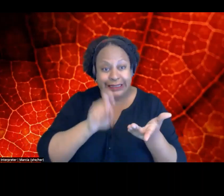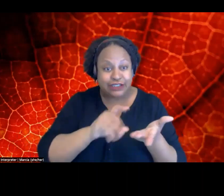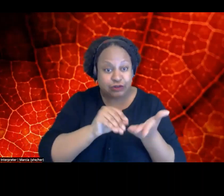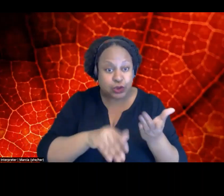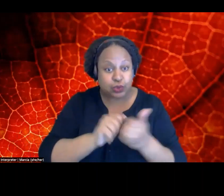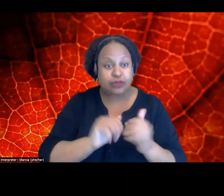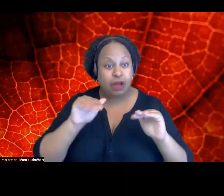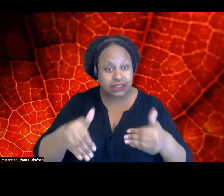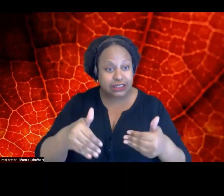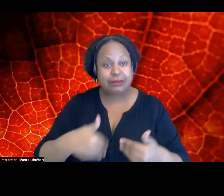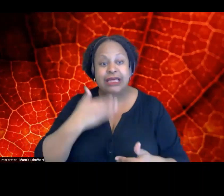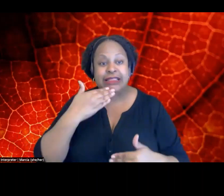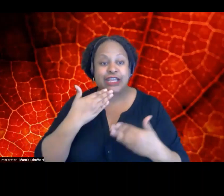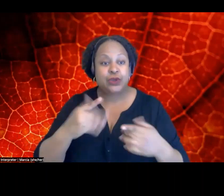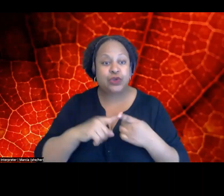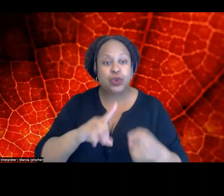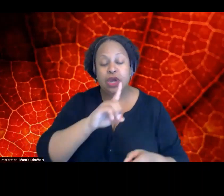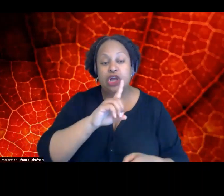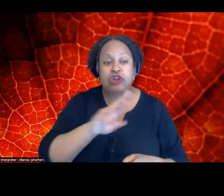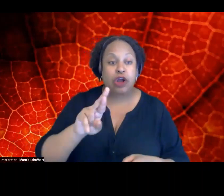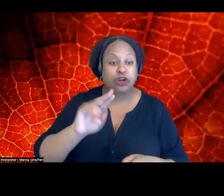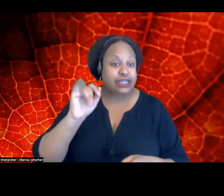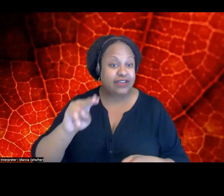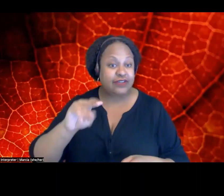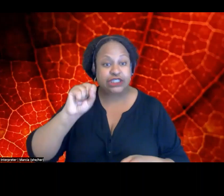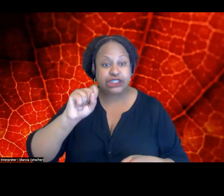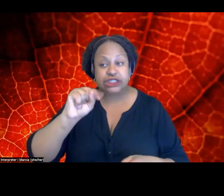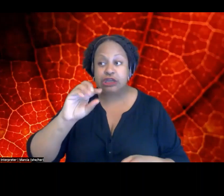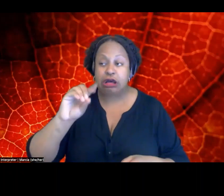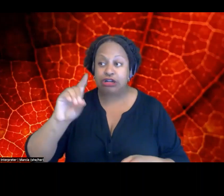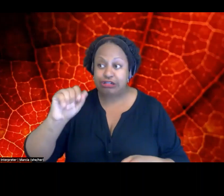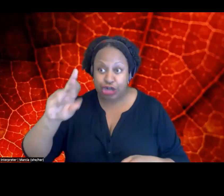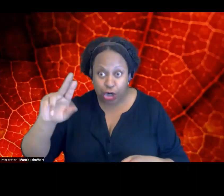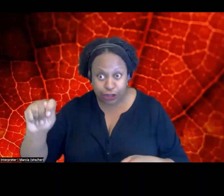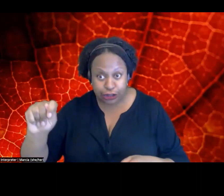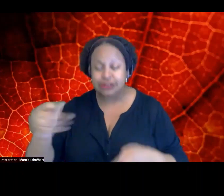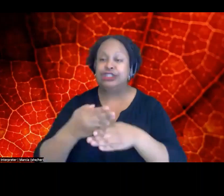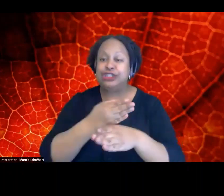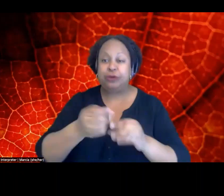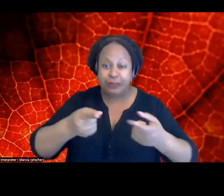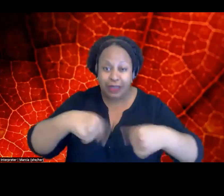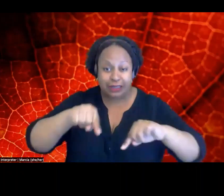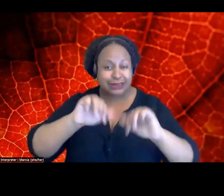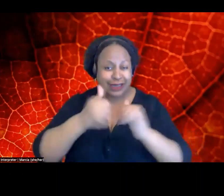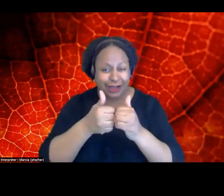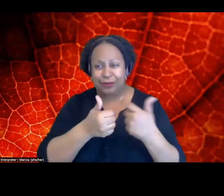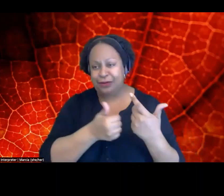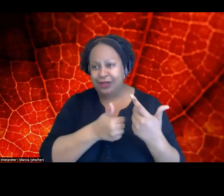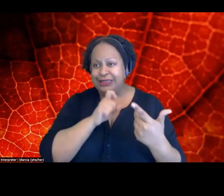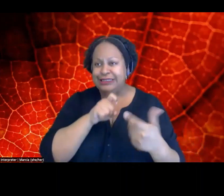Thank you to Dr. Kevin Stardock who shared with us how we need to make more employment,